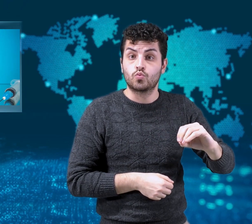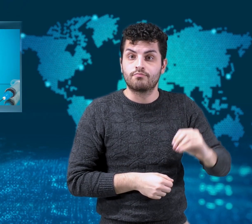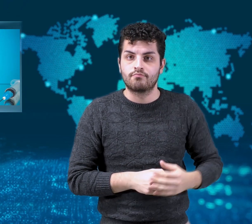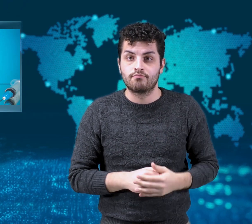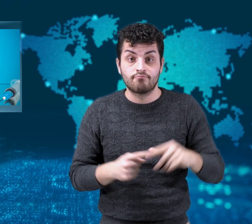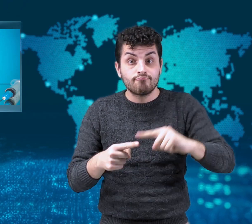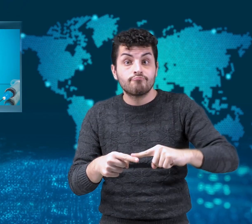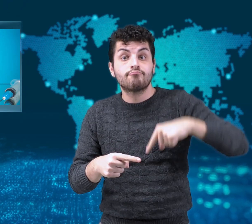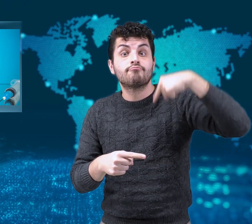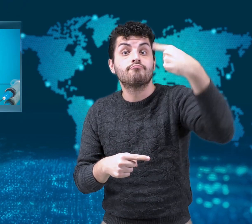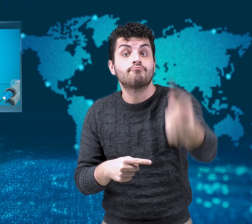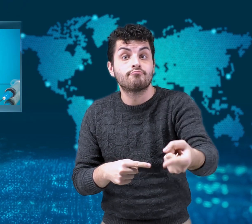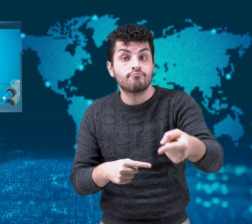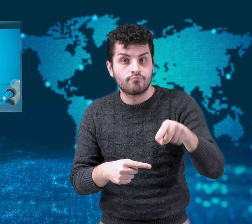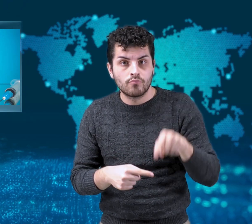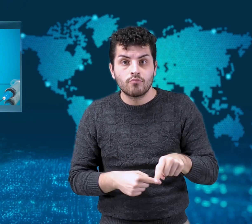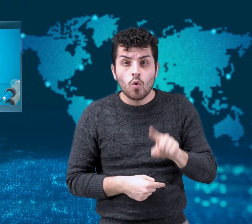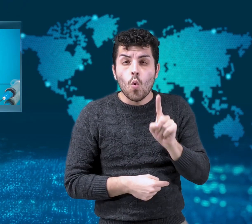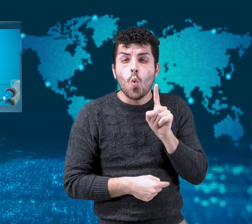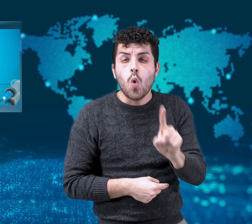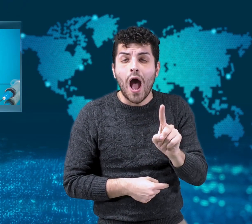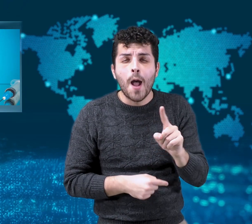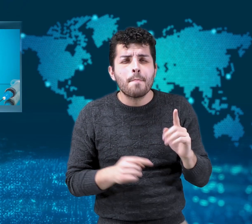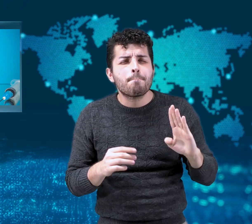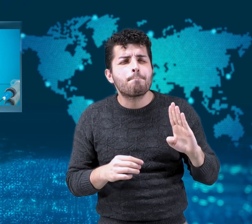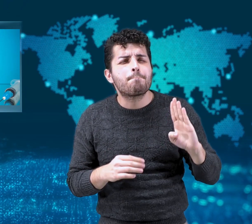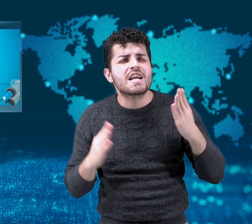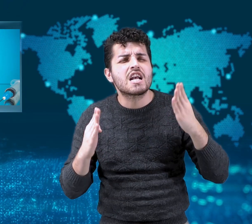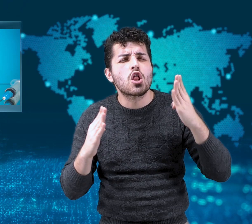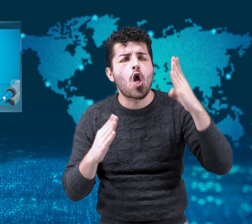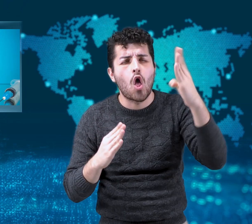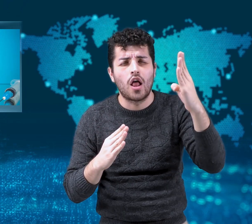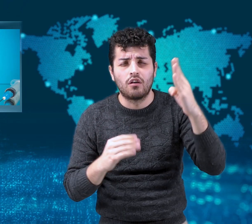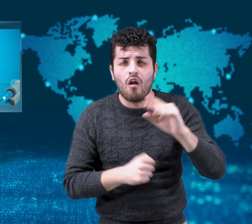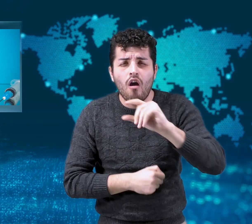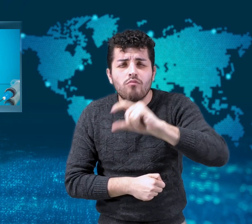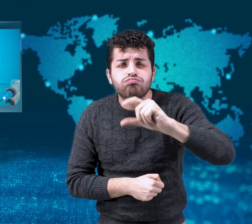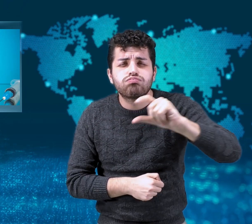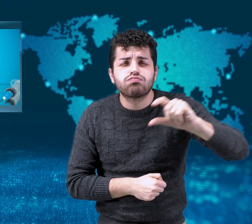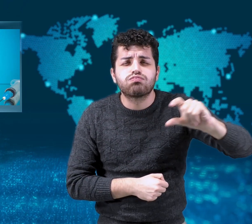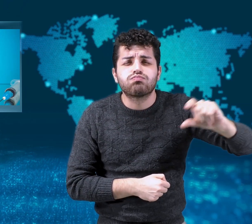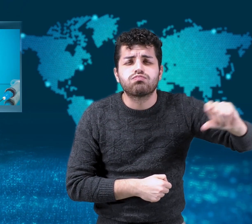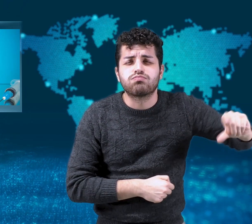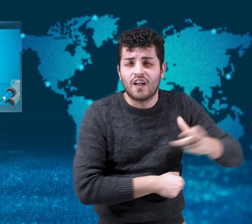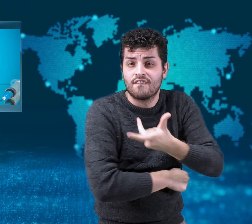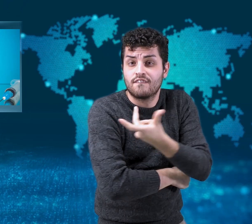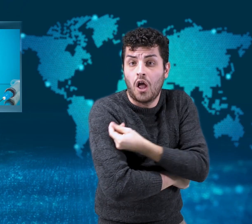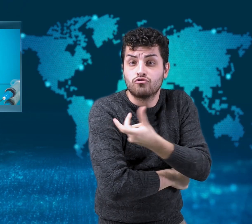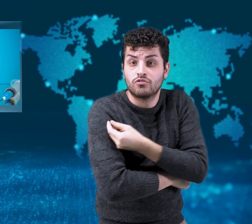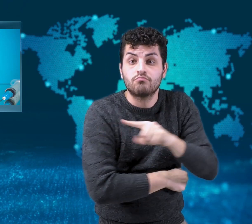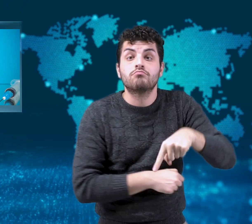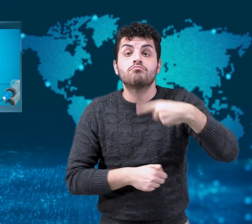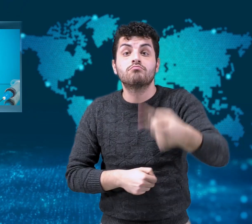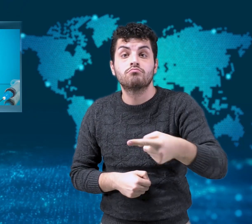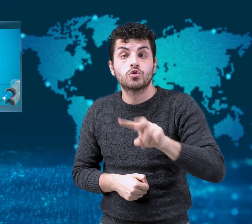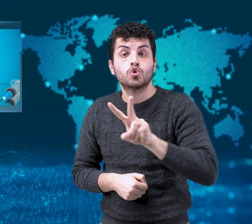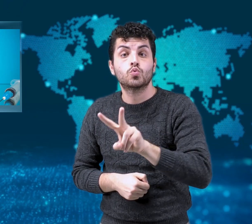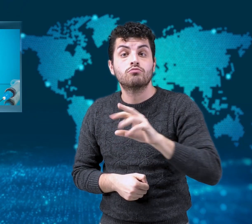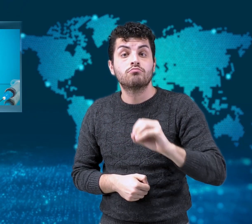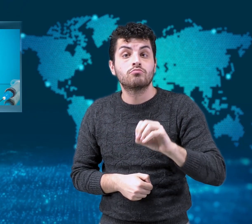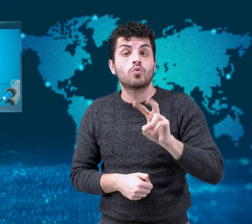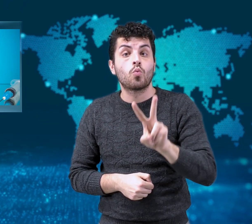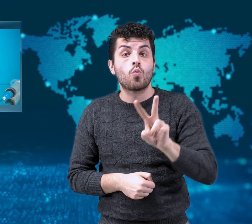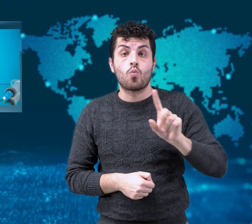In Brazil, it was reported that a Chinese vaccine trial was paused